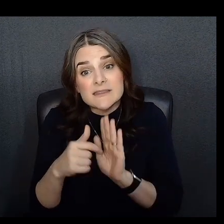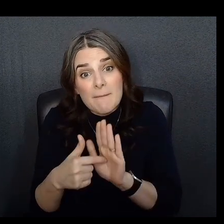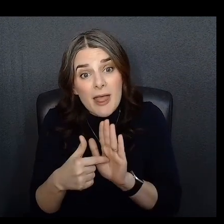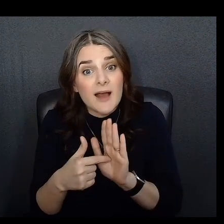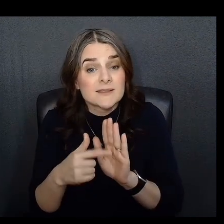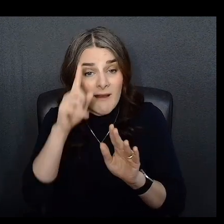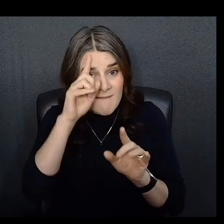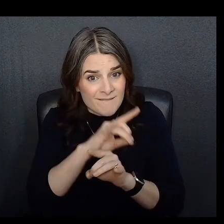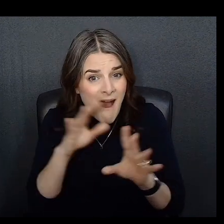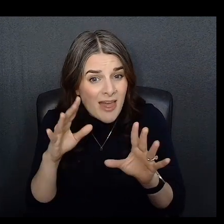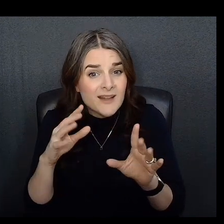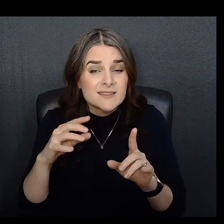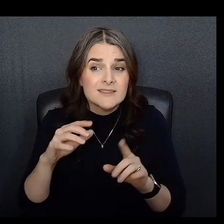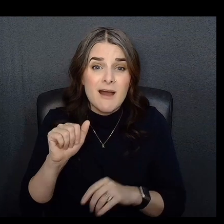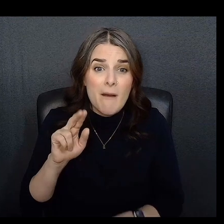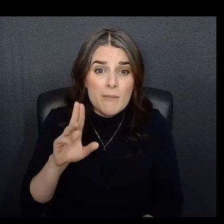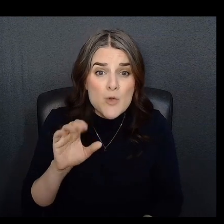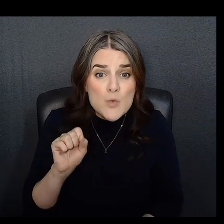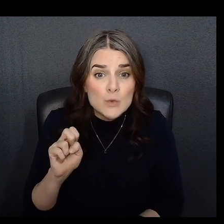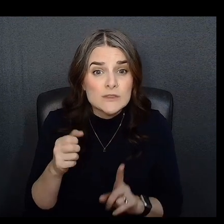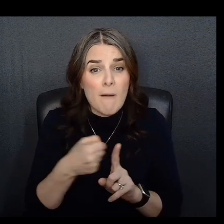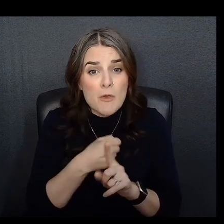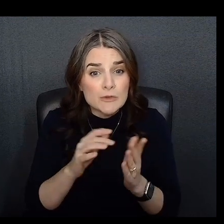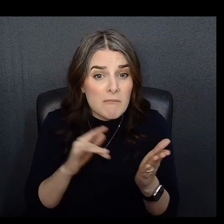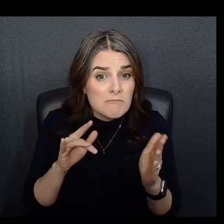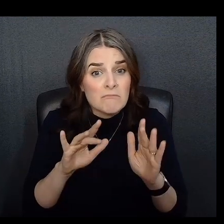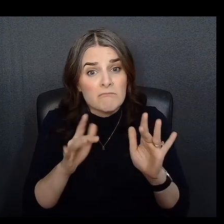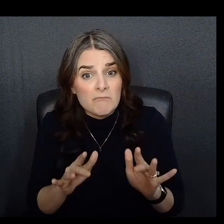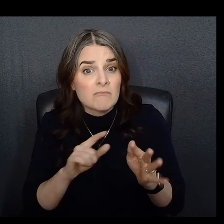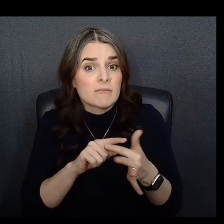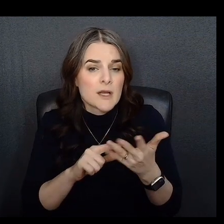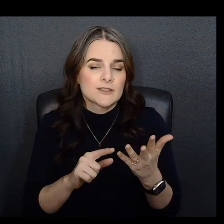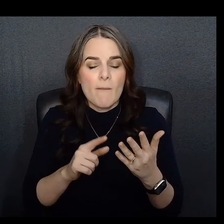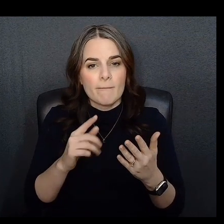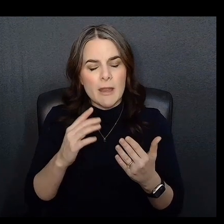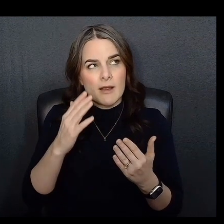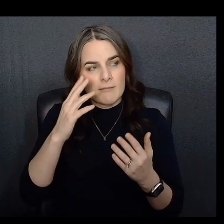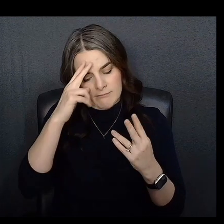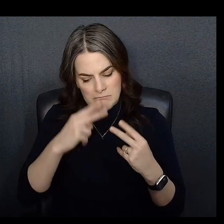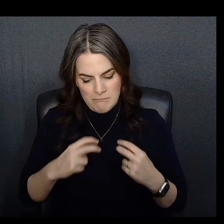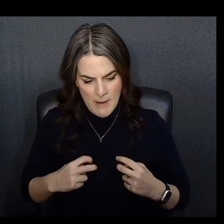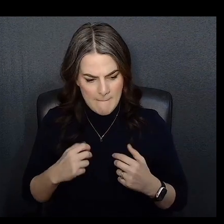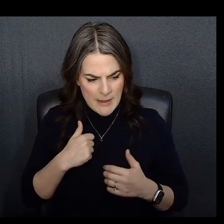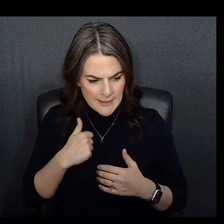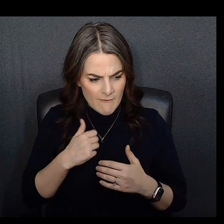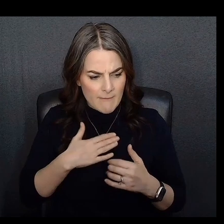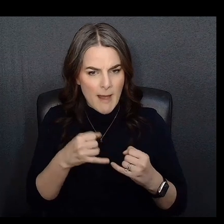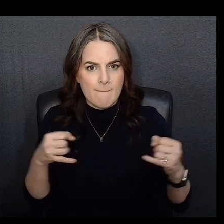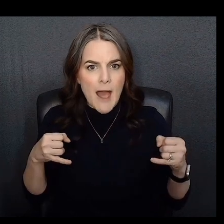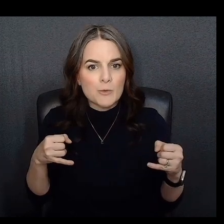and abuse, so just be aware of yourself and your boundaries. So just a brief introduction to AAC.